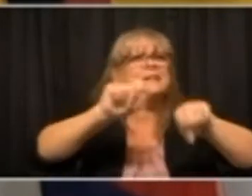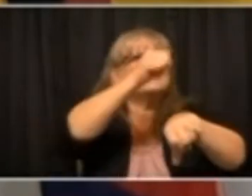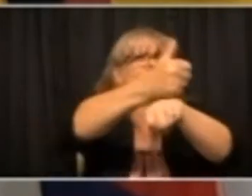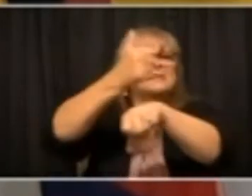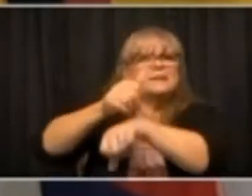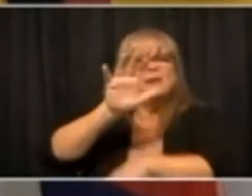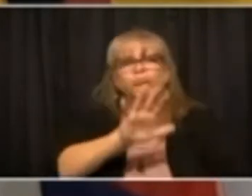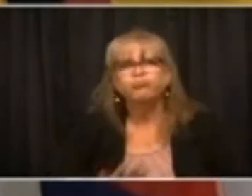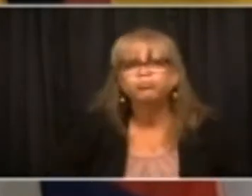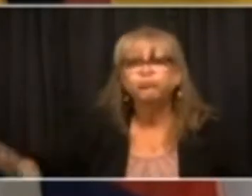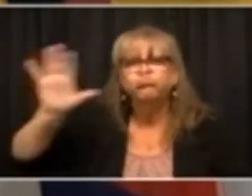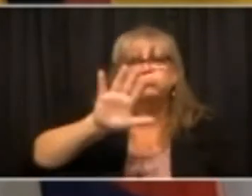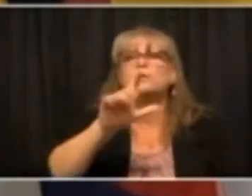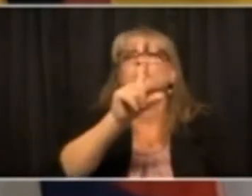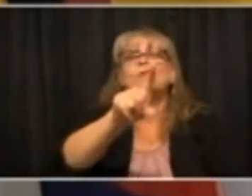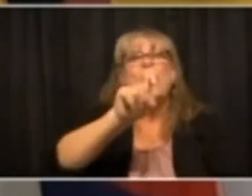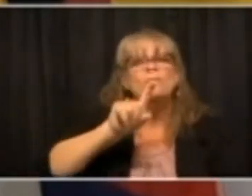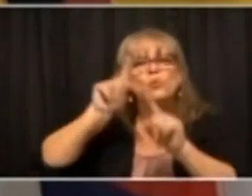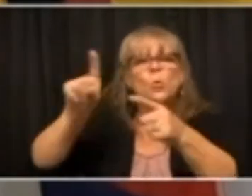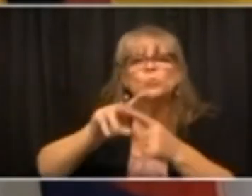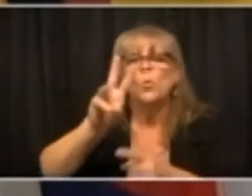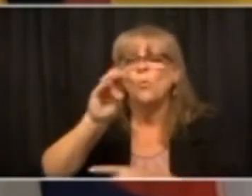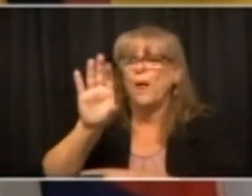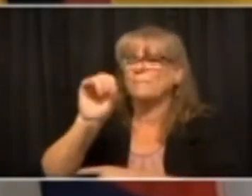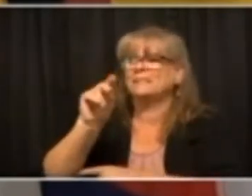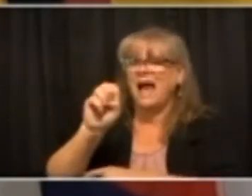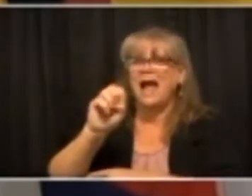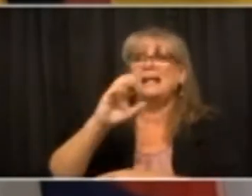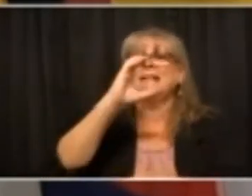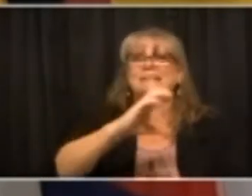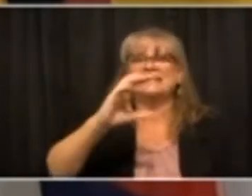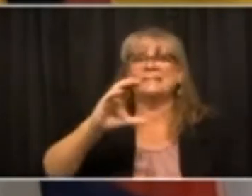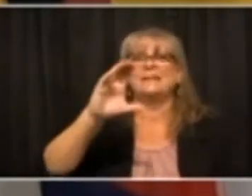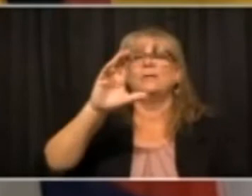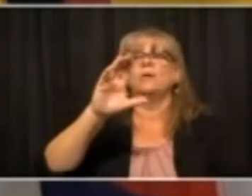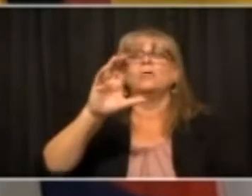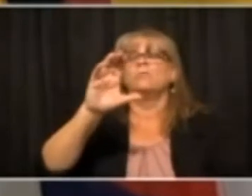to find one near you uh if you're experiencing symptoms but